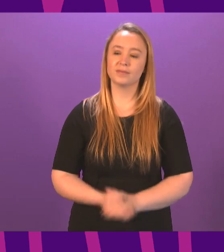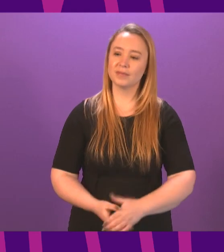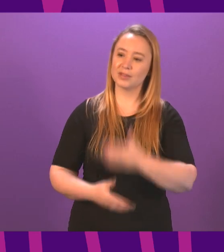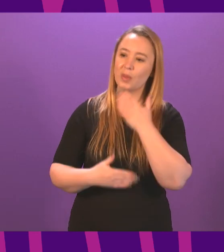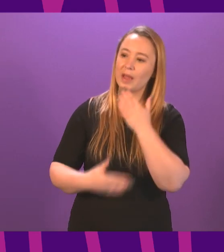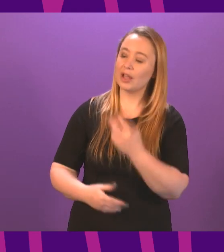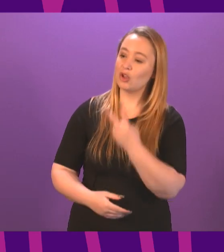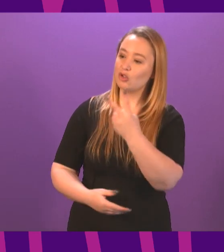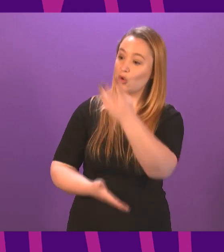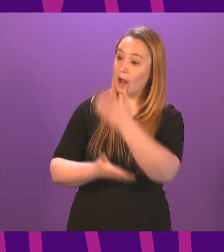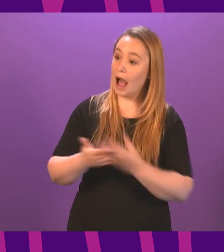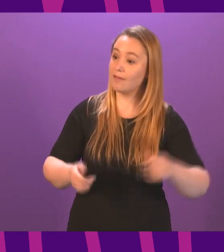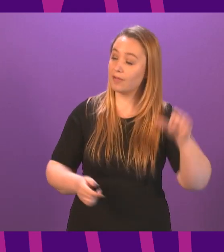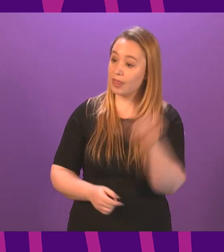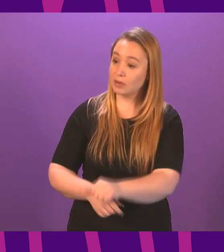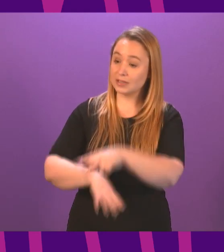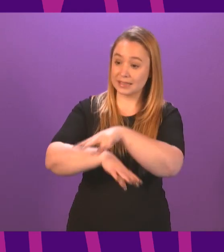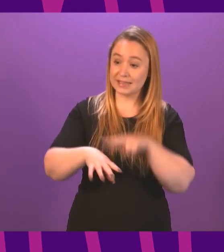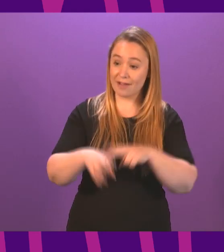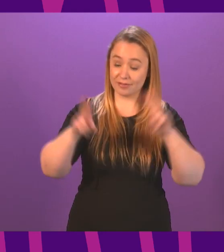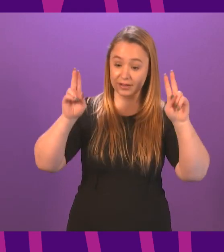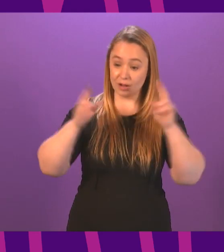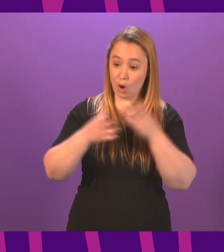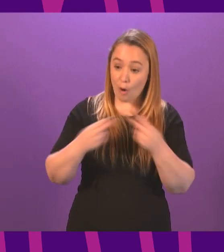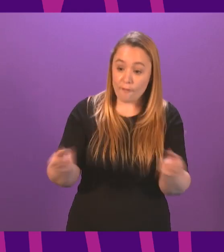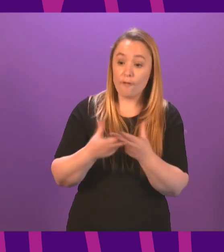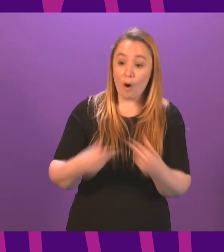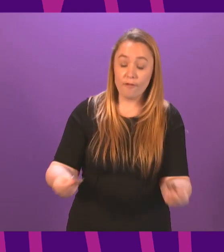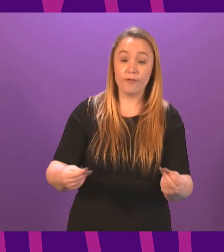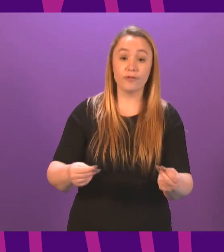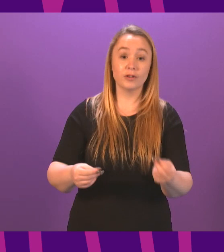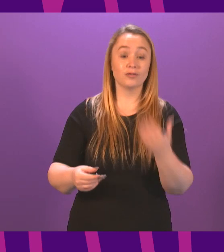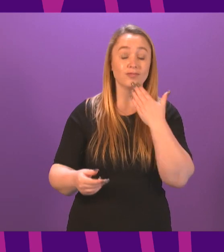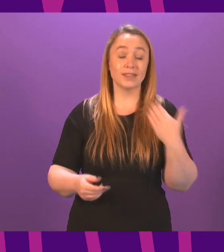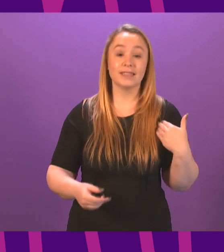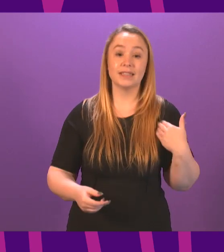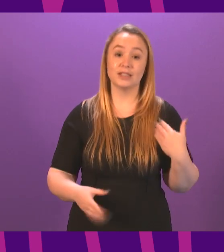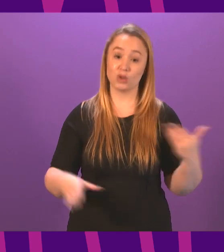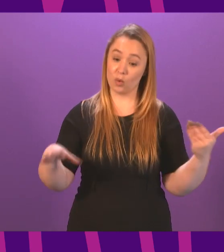been reported in schools in recent weeks. It is clear that action is urgently needed.